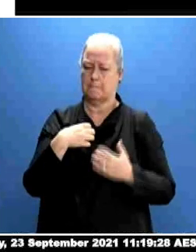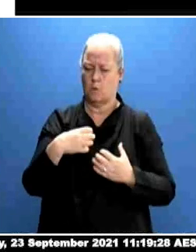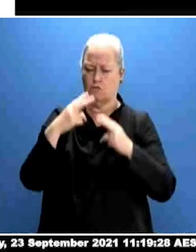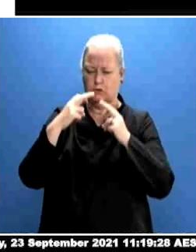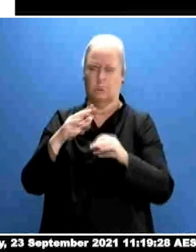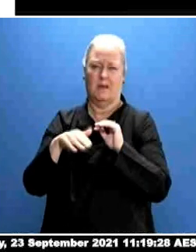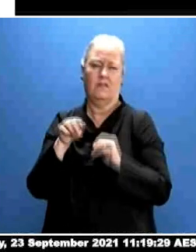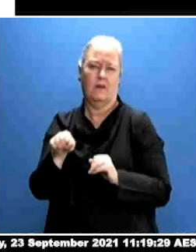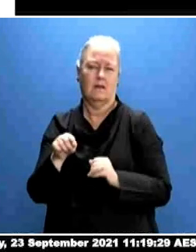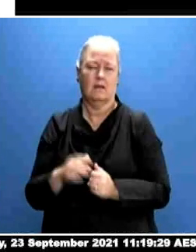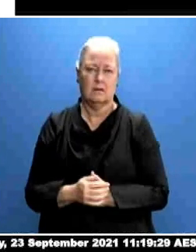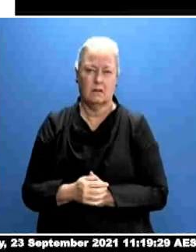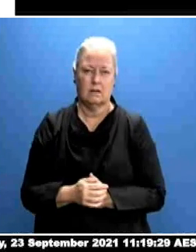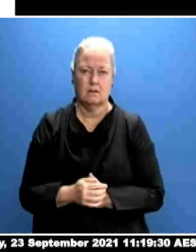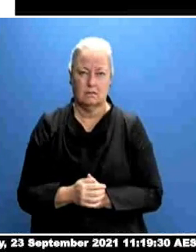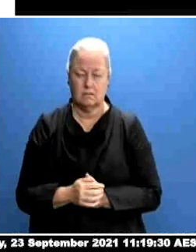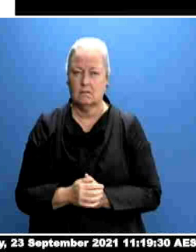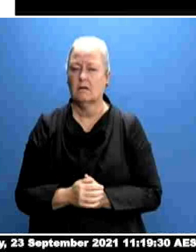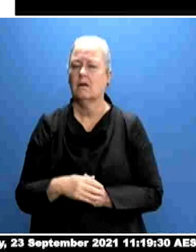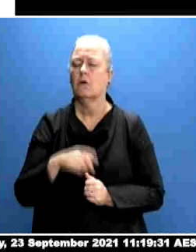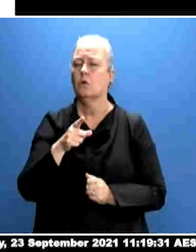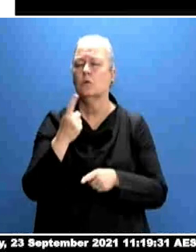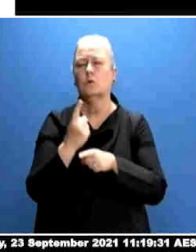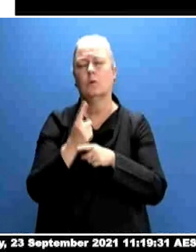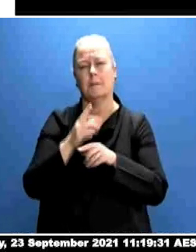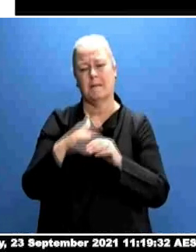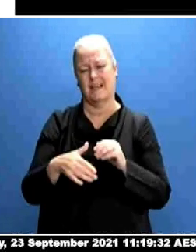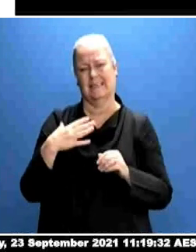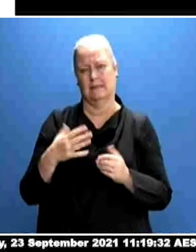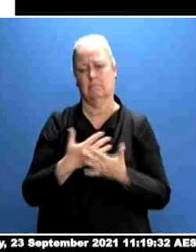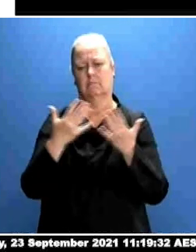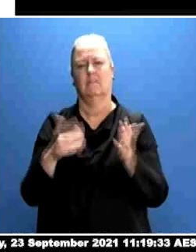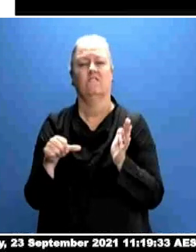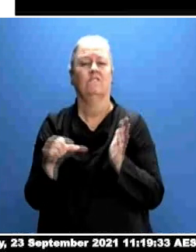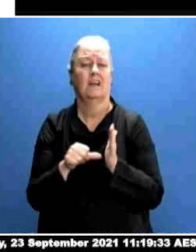You also go on to recommend: Considerable funding is also required to ensure the development